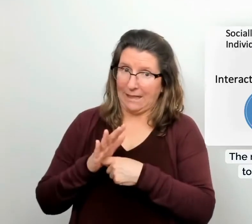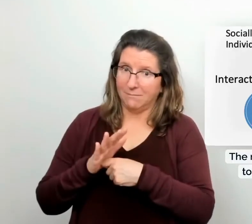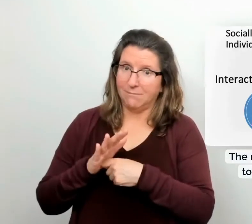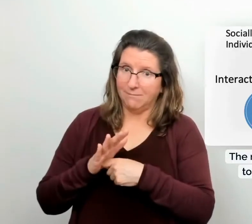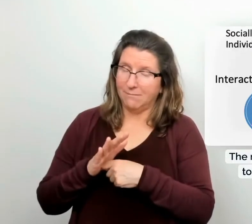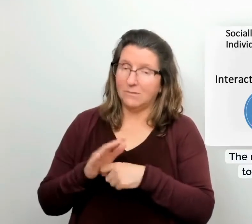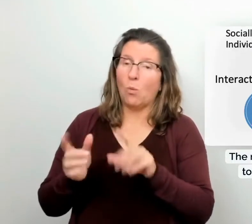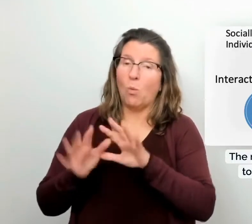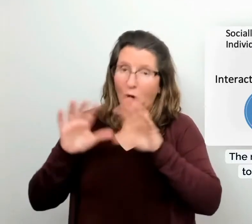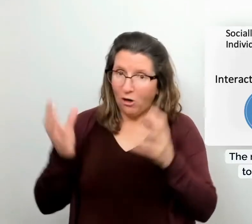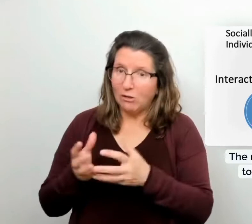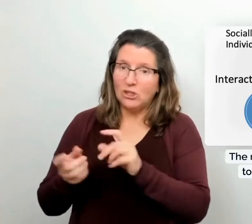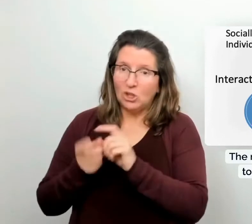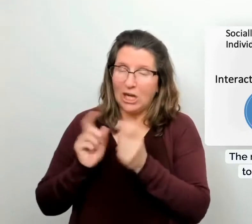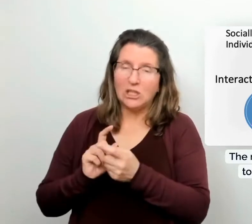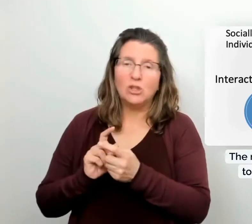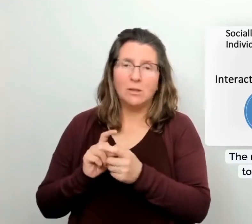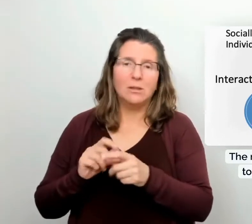So indeed the world is changing.